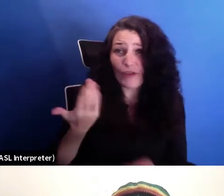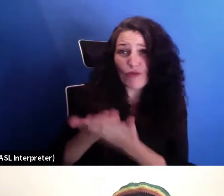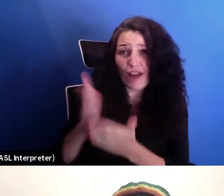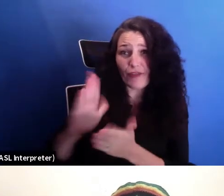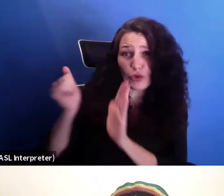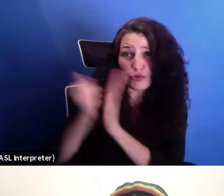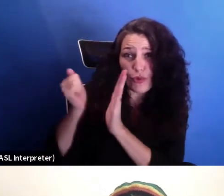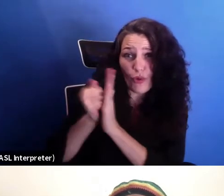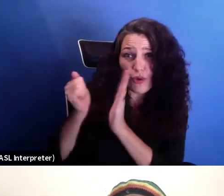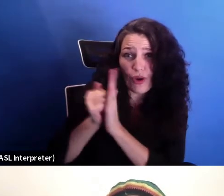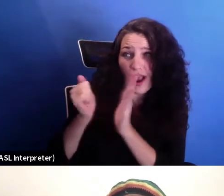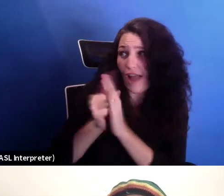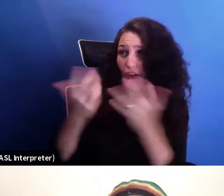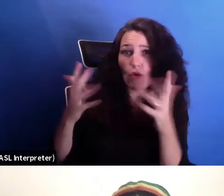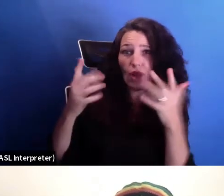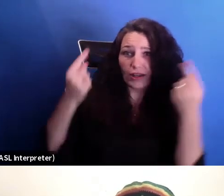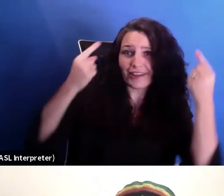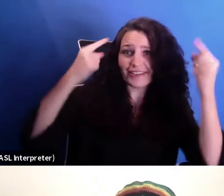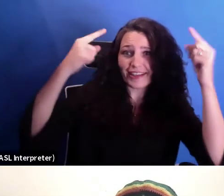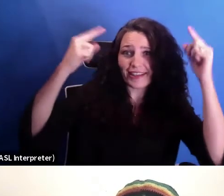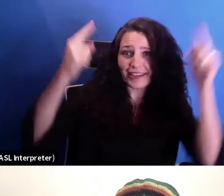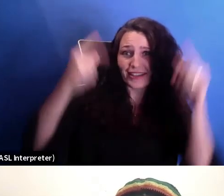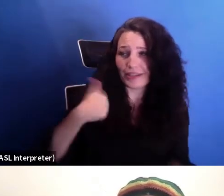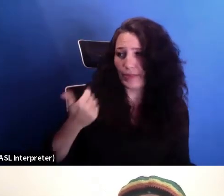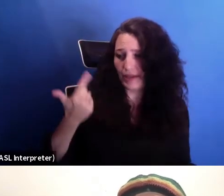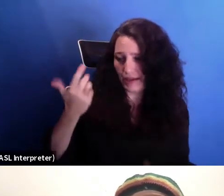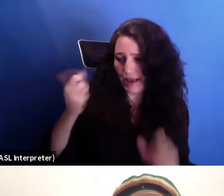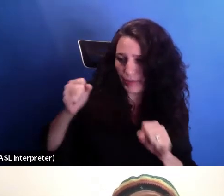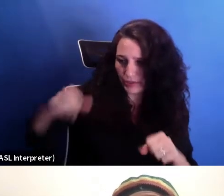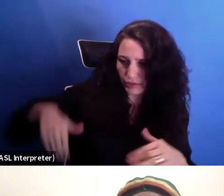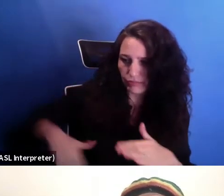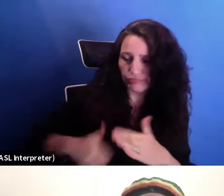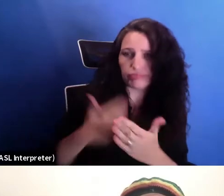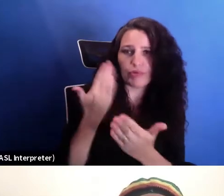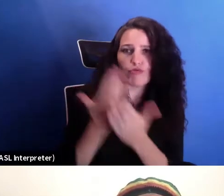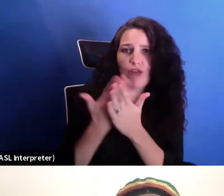just to be able to get my face in front of yours. So I am seeing things change.